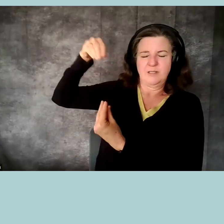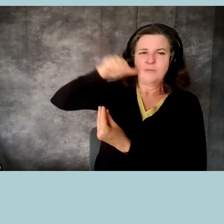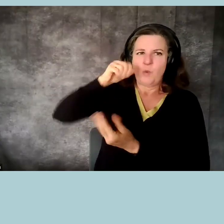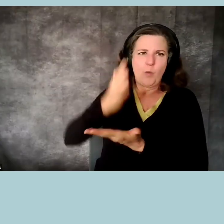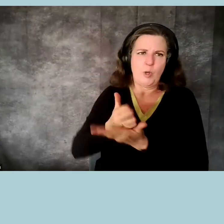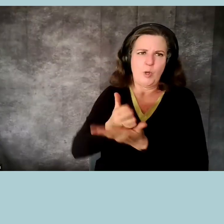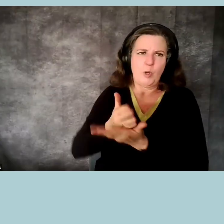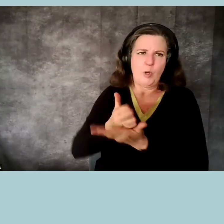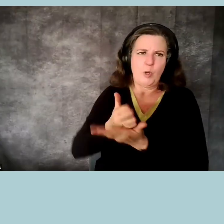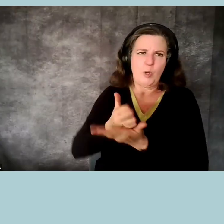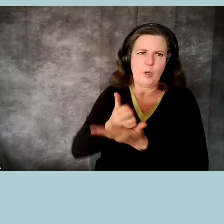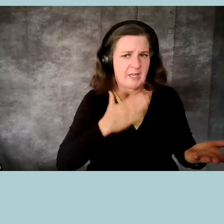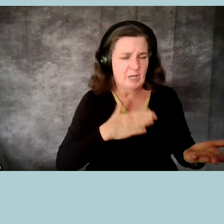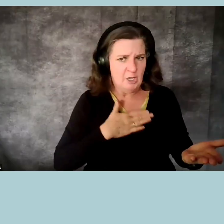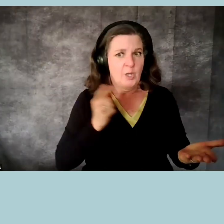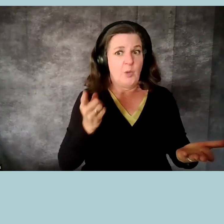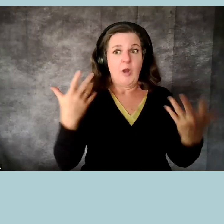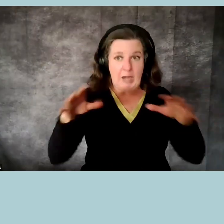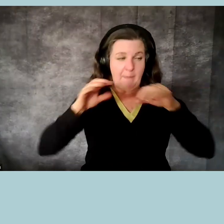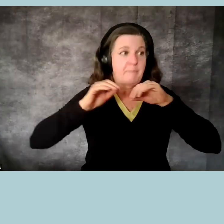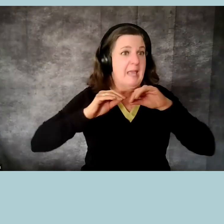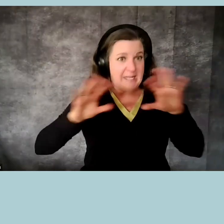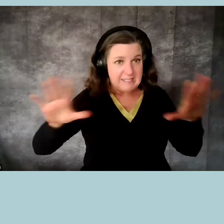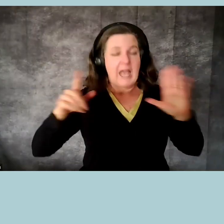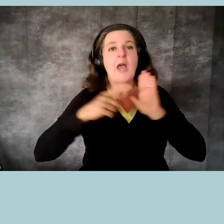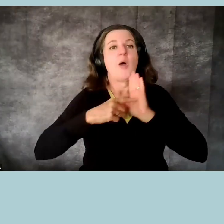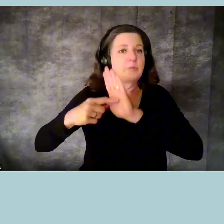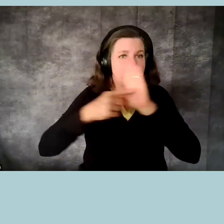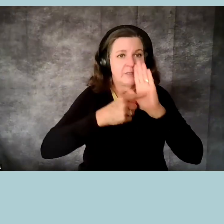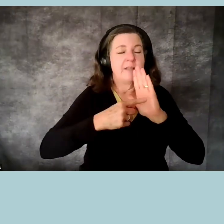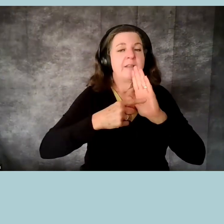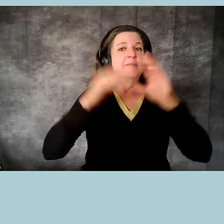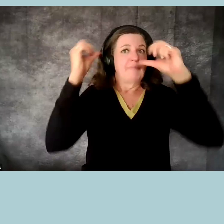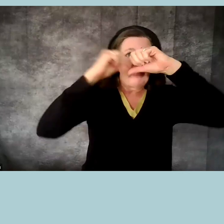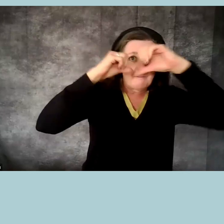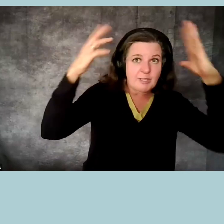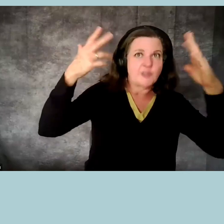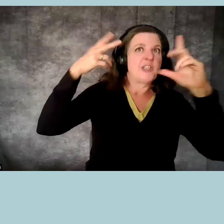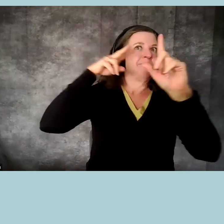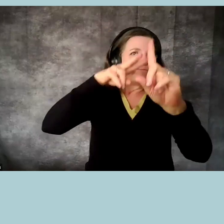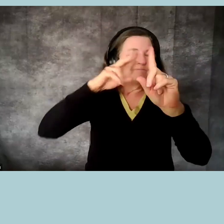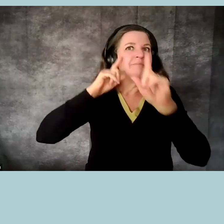that this got out and reflects the vision and the priorities. But if we don't do anything to follow